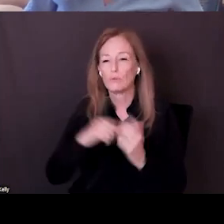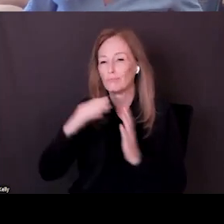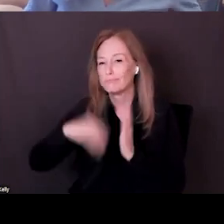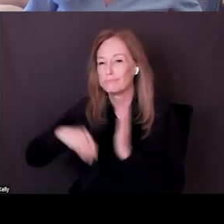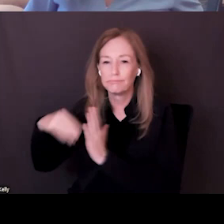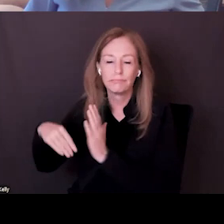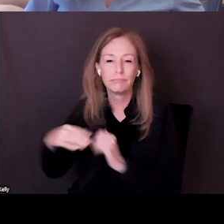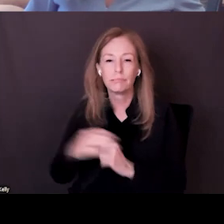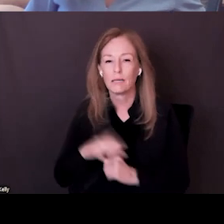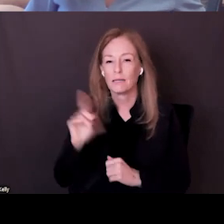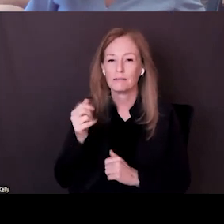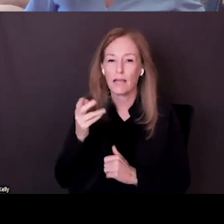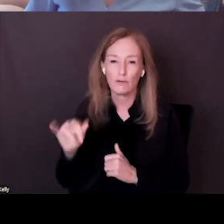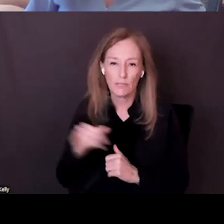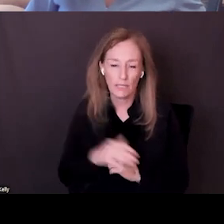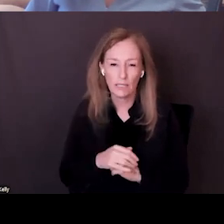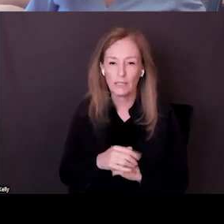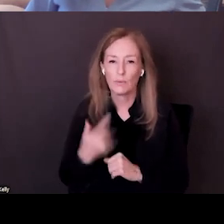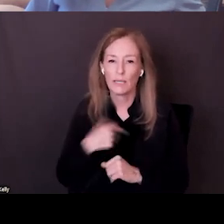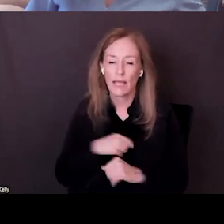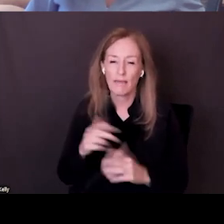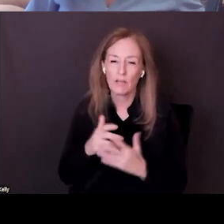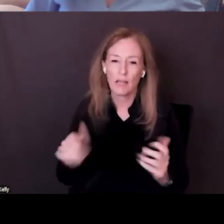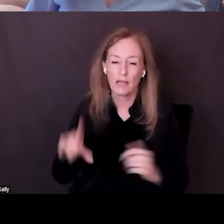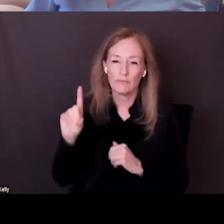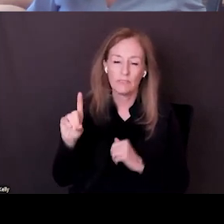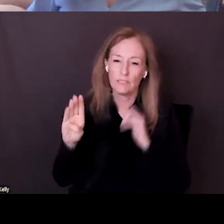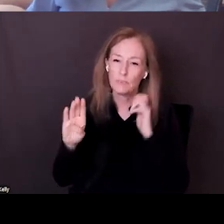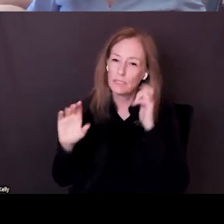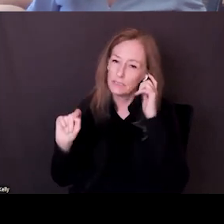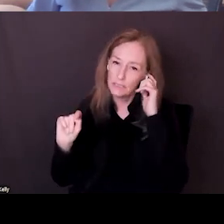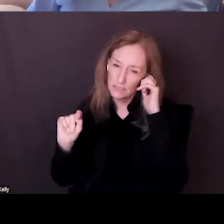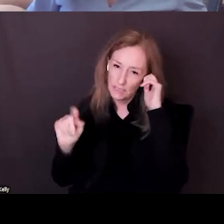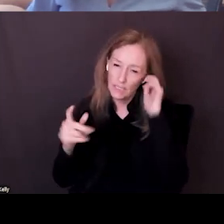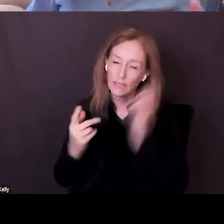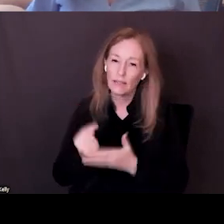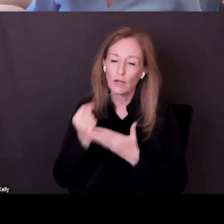WE PUT A LOT OF DBT THERAPY AND USING A DIARY CARD TO HELP THEM